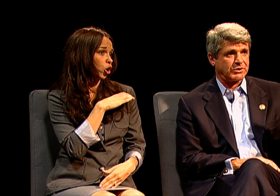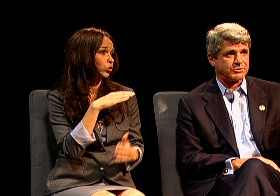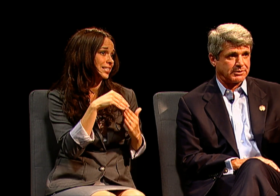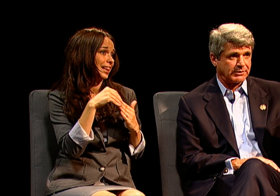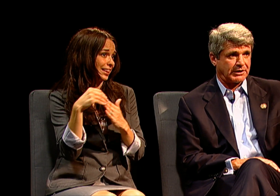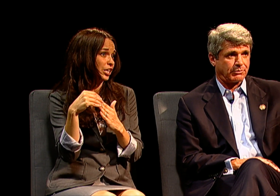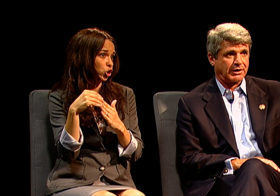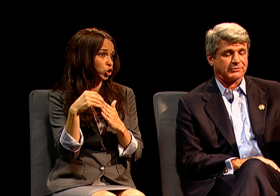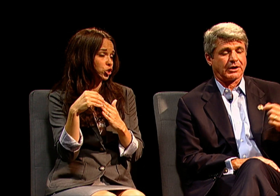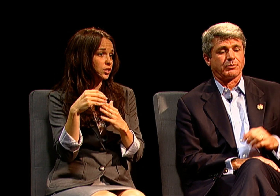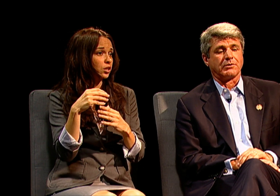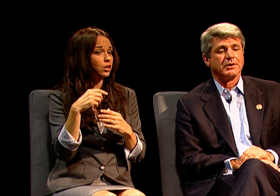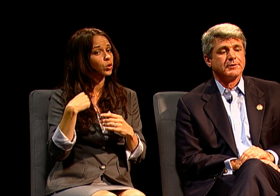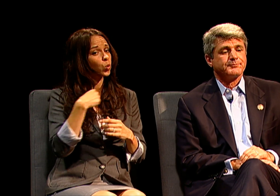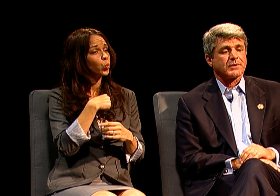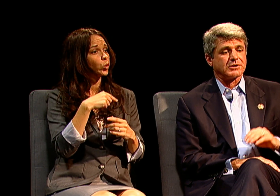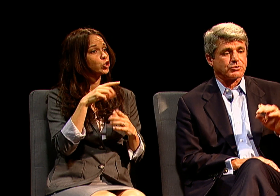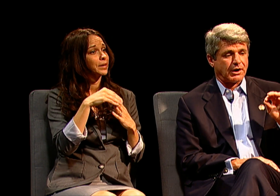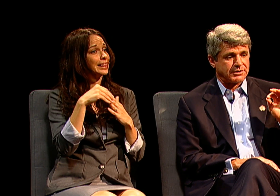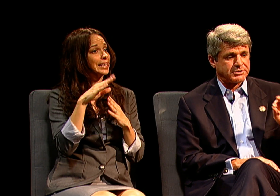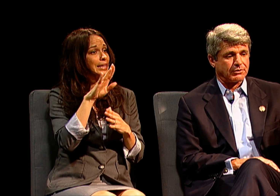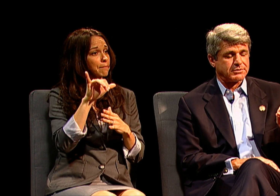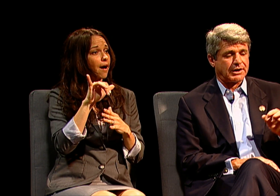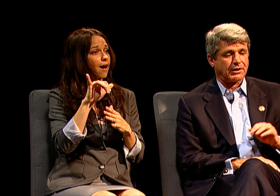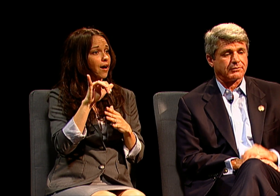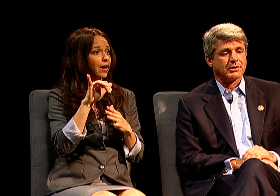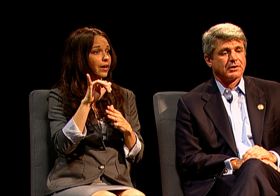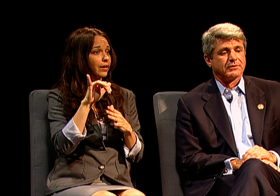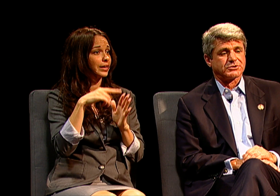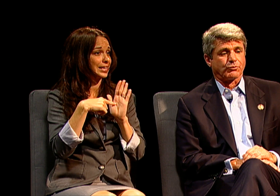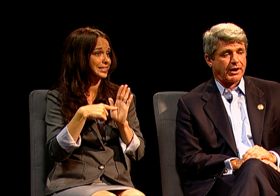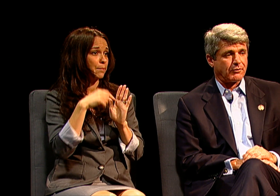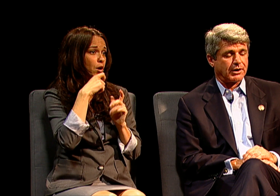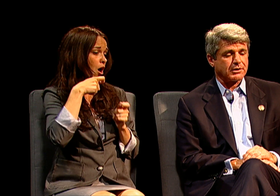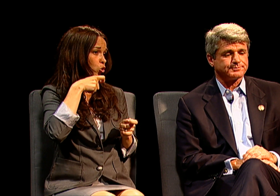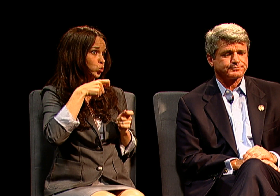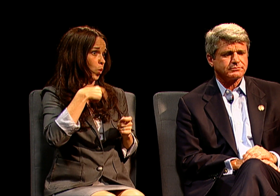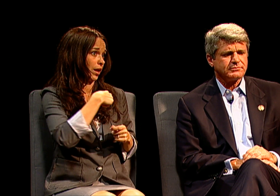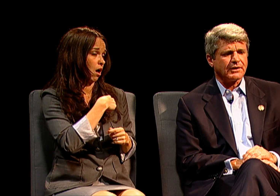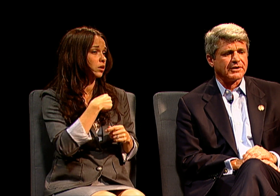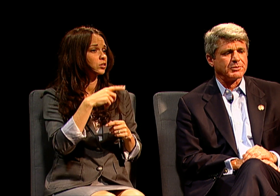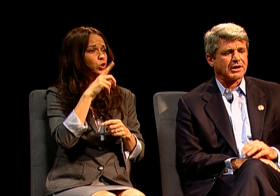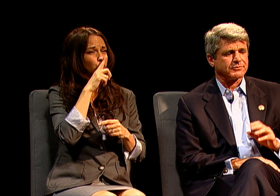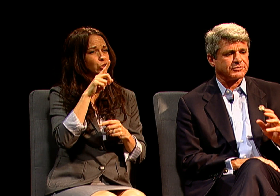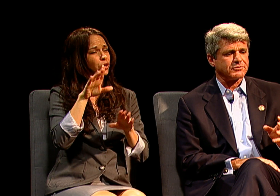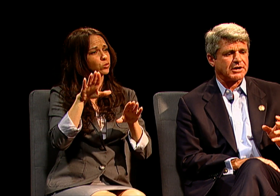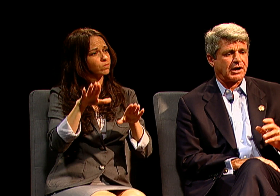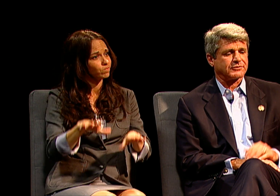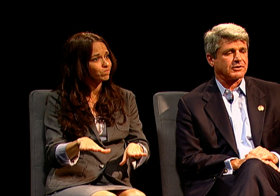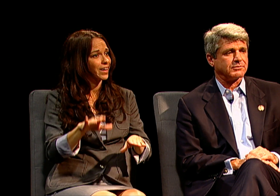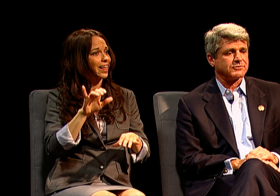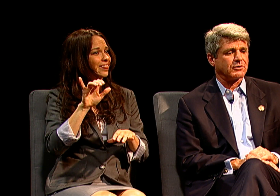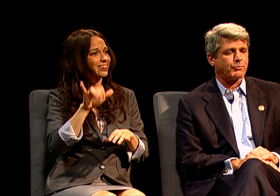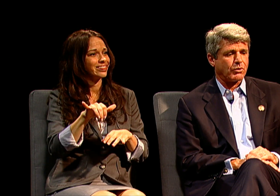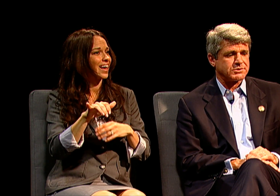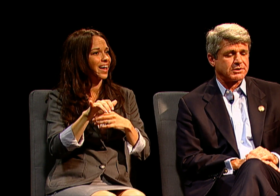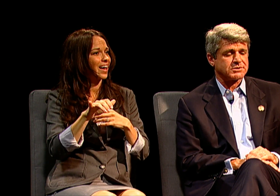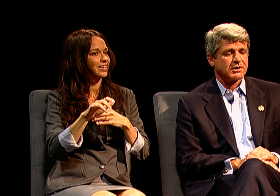WE SHOULD BE LEADING BY EXAMPLE IN TRYING TO TONE DOWN THIS RHETORIC THAT BECOMES SO TOXIC AND SO POISONOUS,